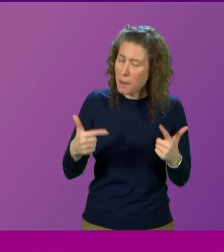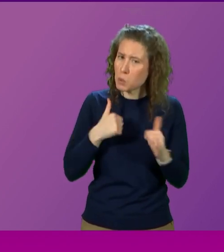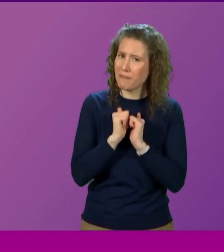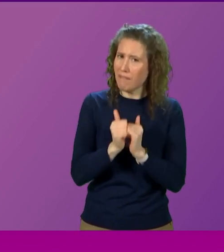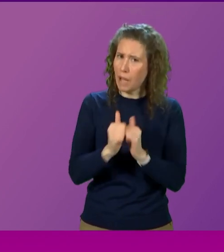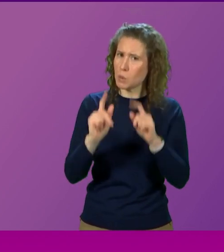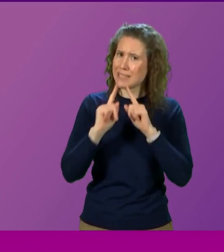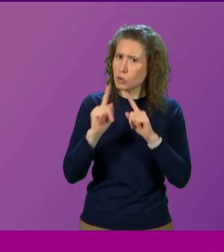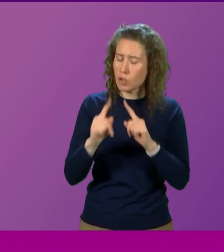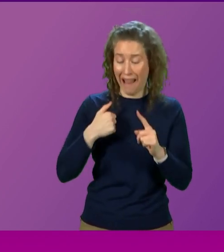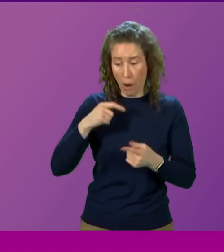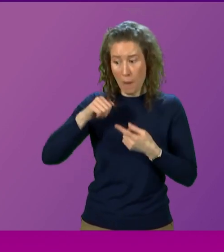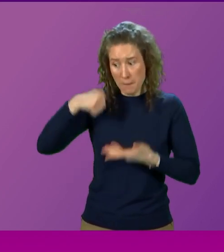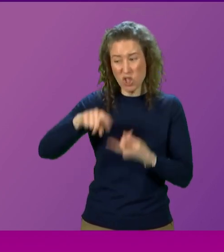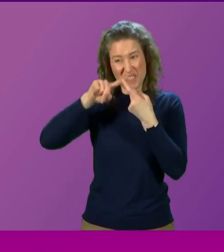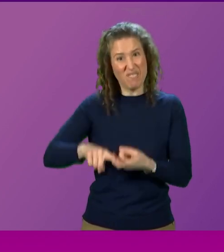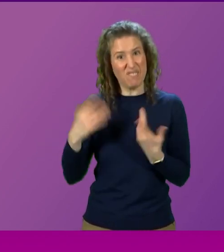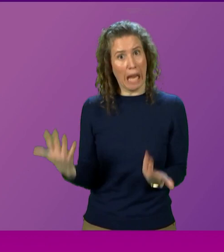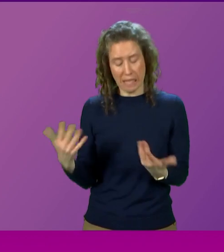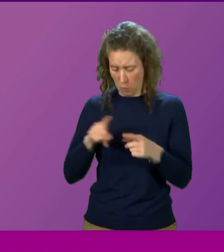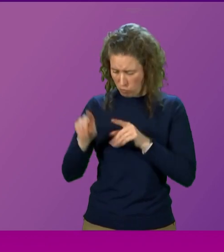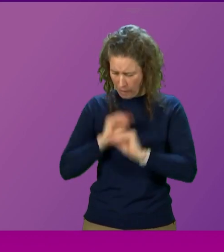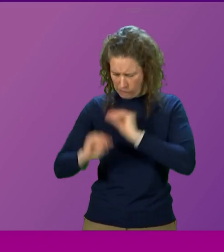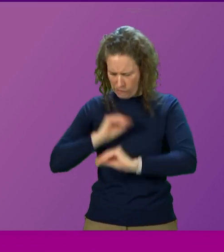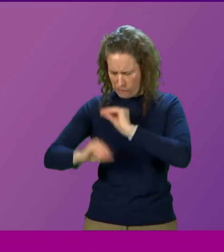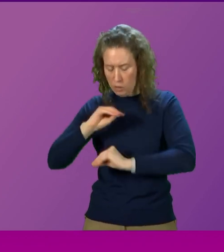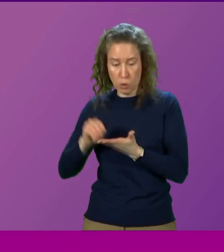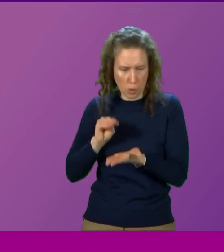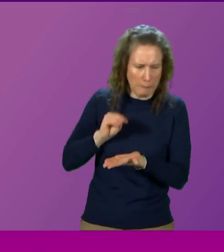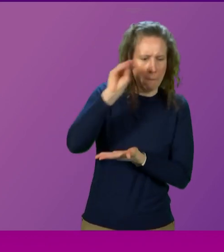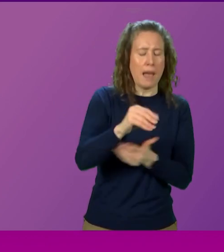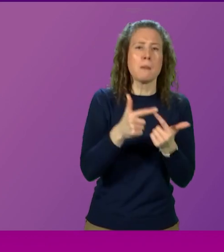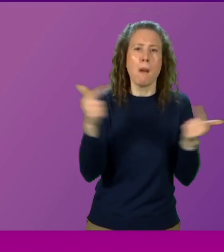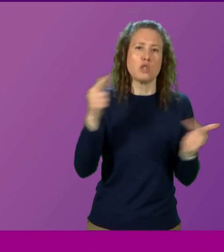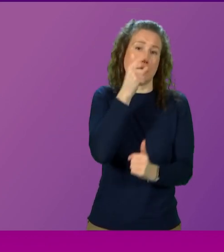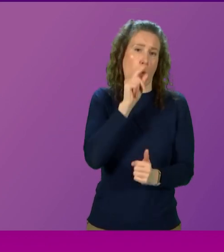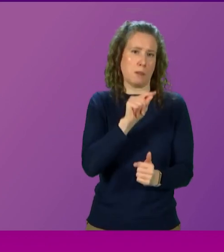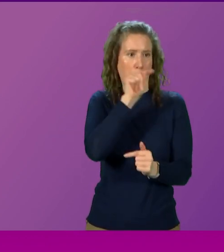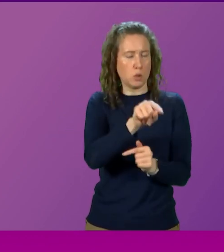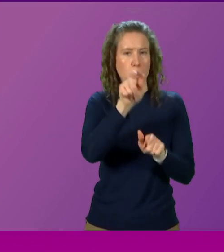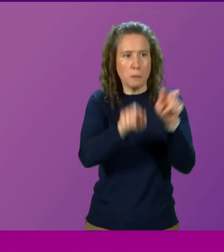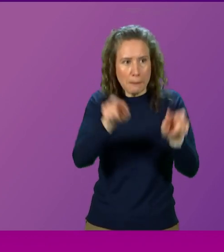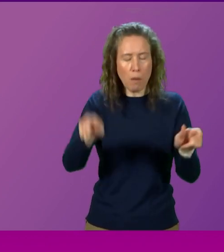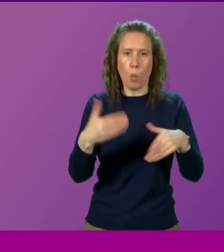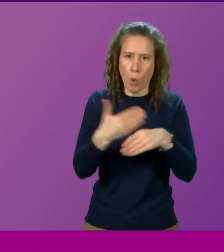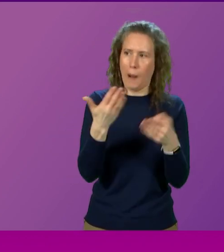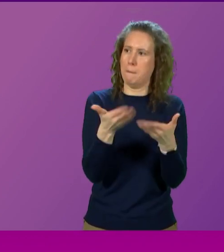In a fixed budget, we are doing everything possible to get every penny possible into the pockets of public sector workers.